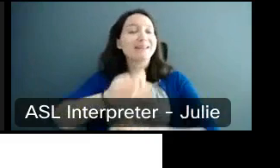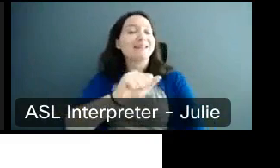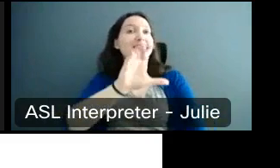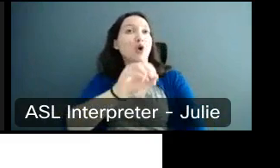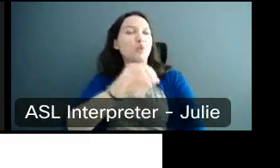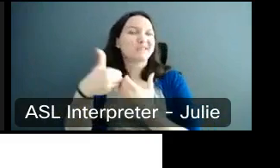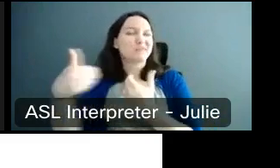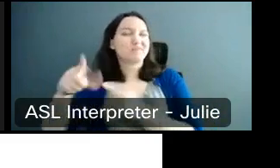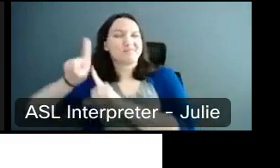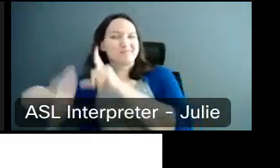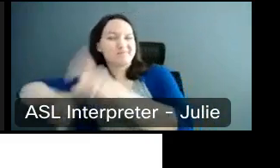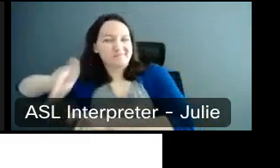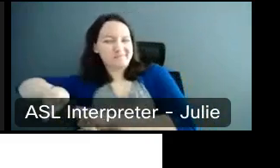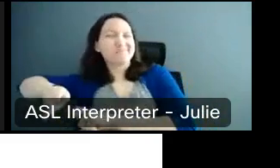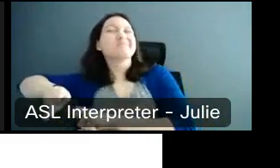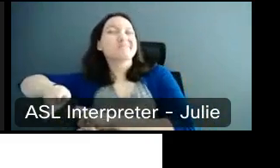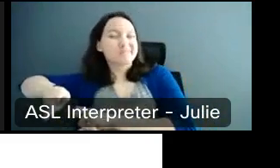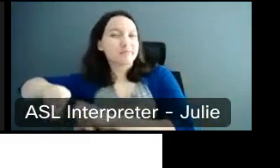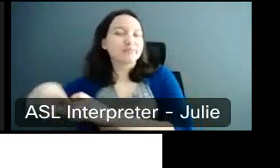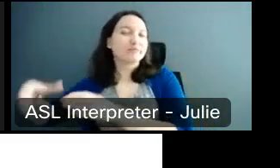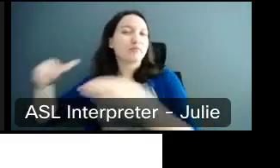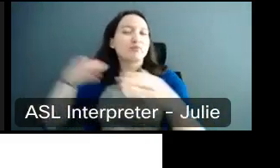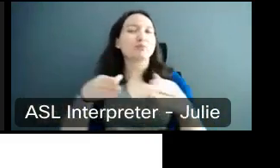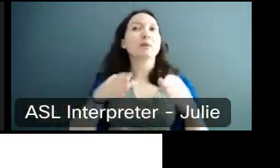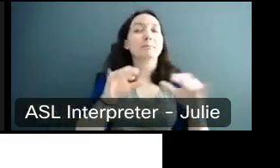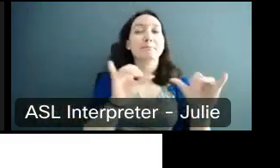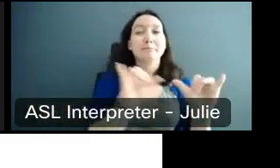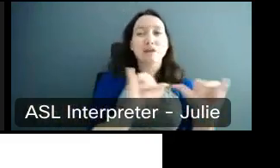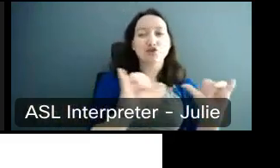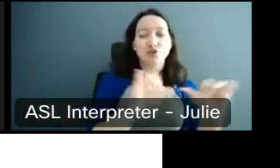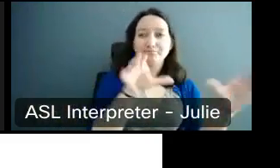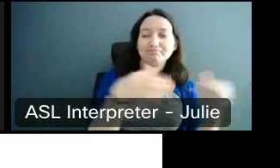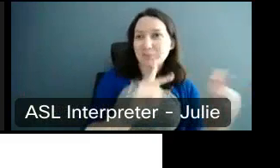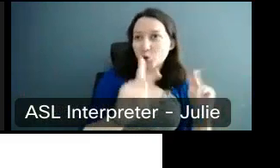Then we measure the. The rest of our population, but the, um.